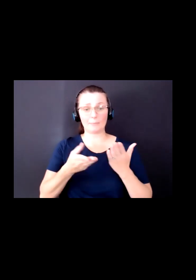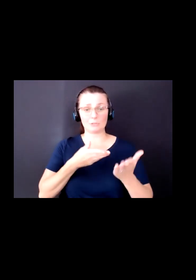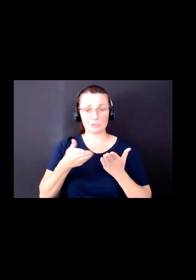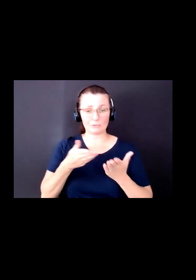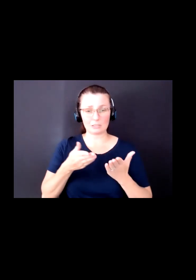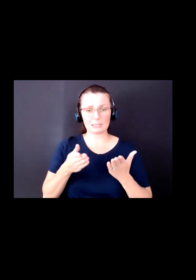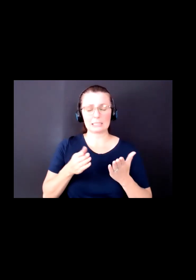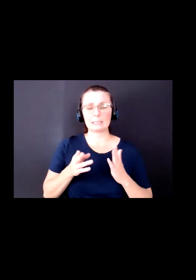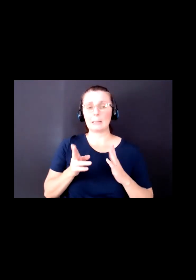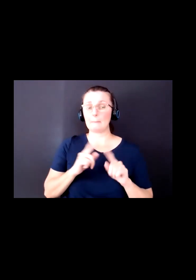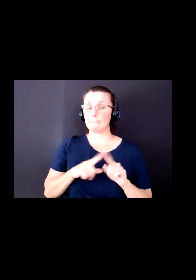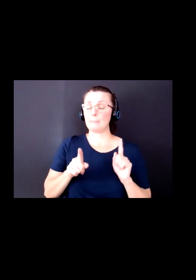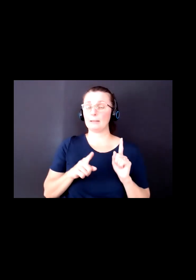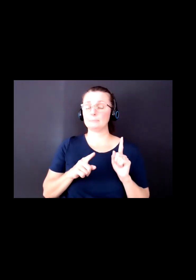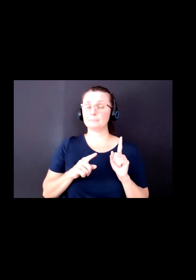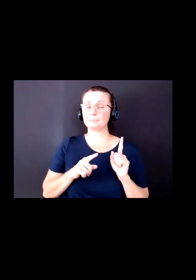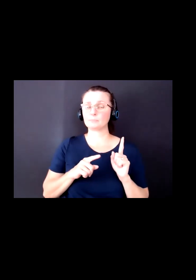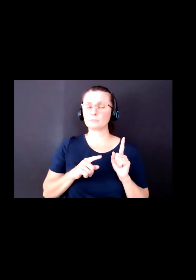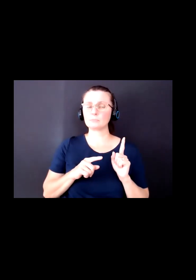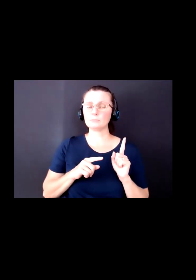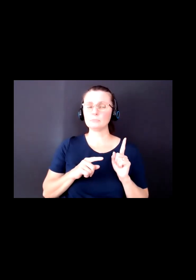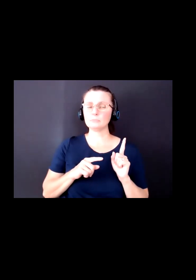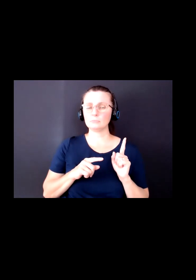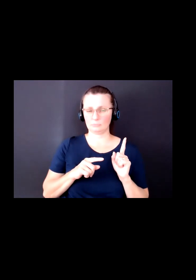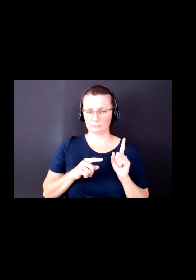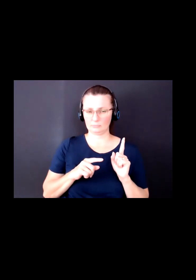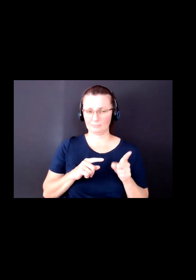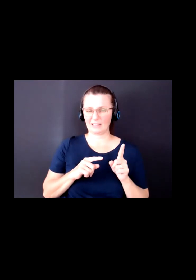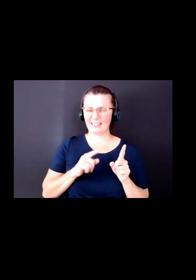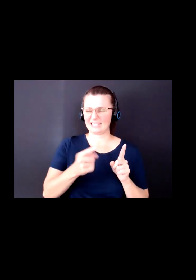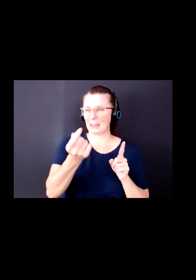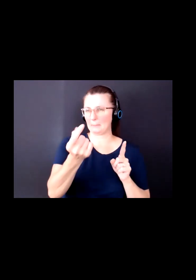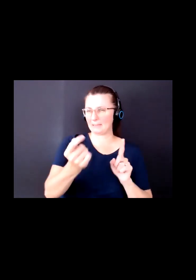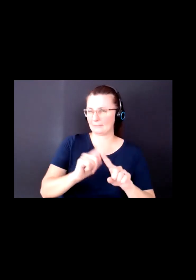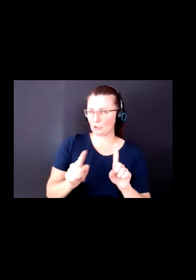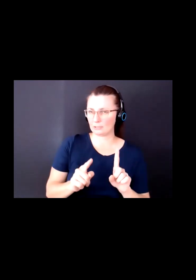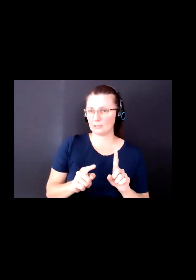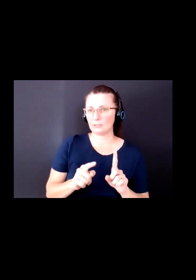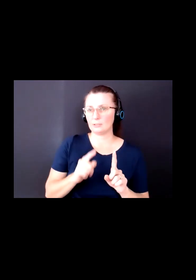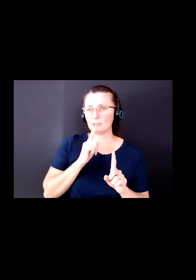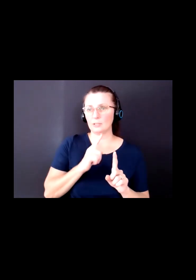talking about here is evaluating a program with a focus on